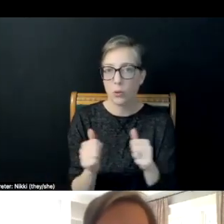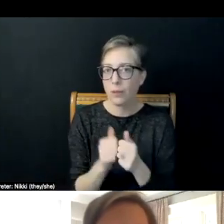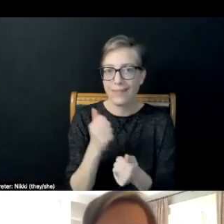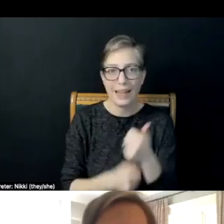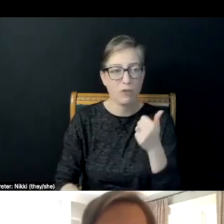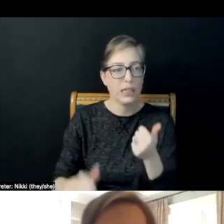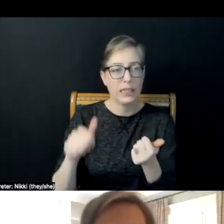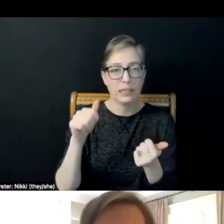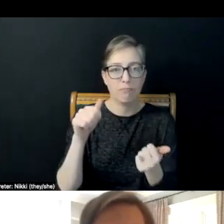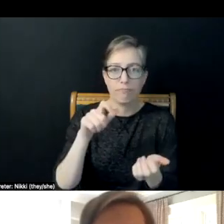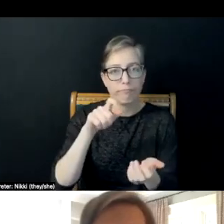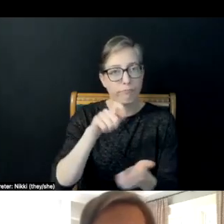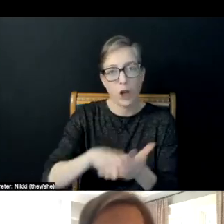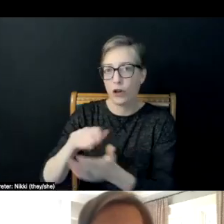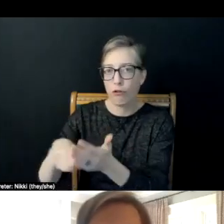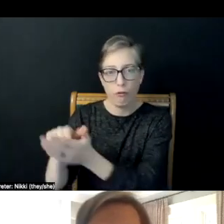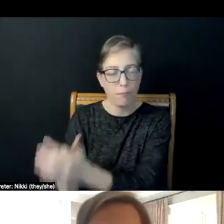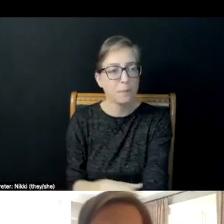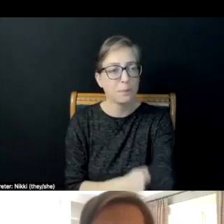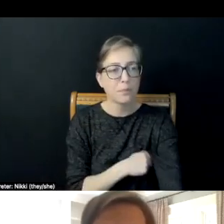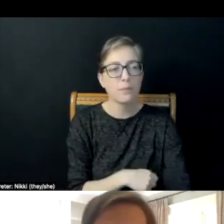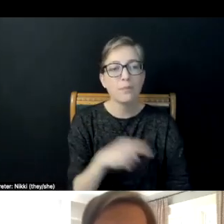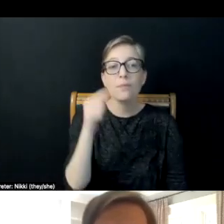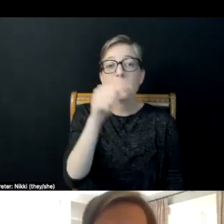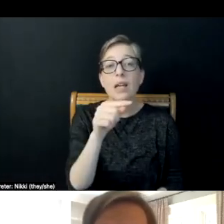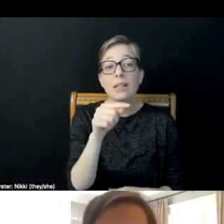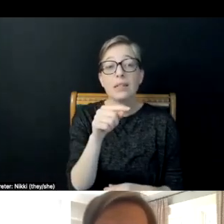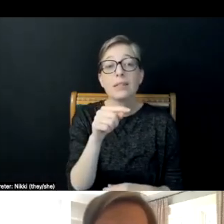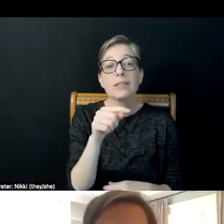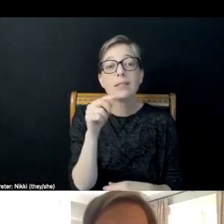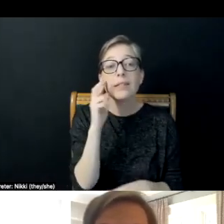this was looking at genetic counselors and so, genetic counselors are people who may interact with